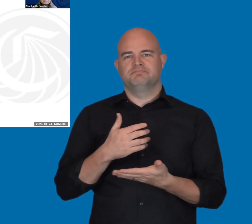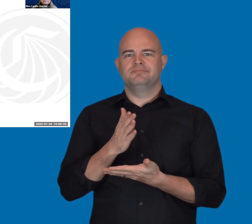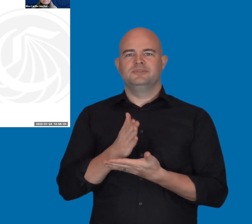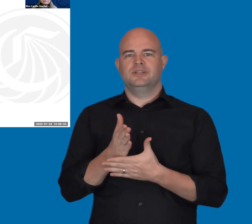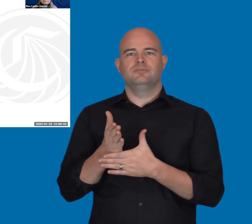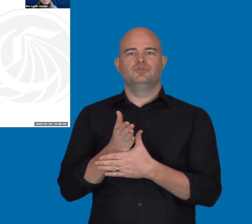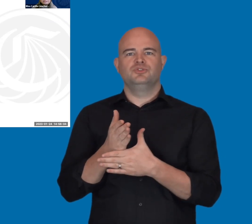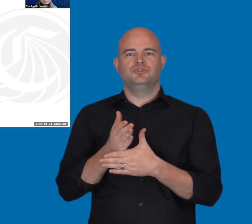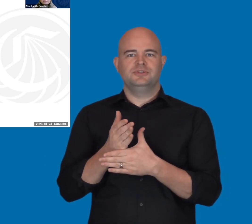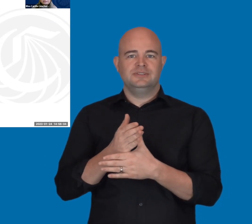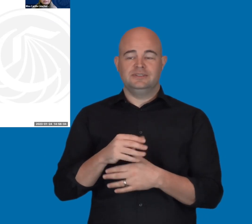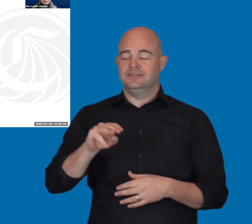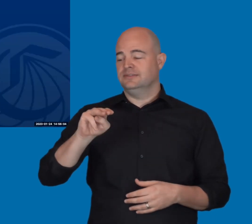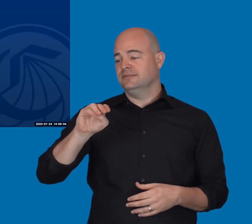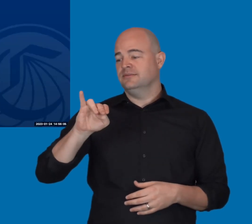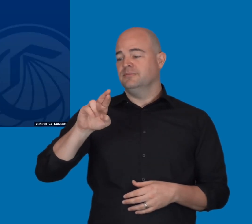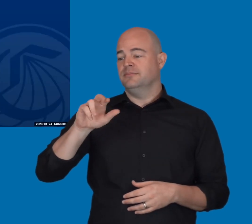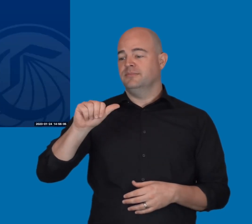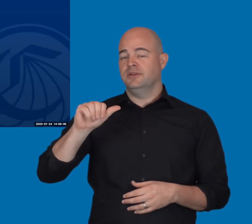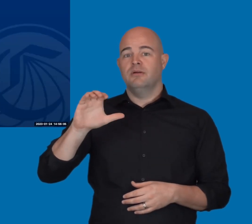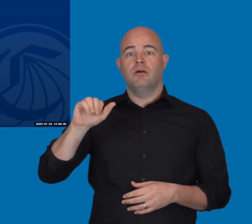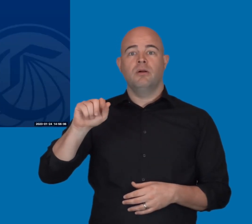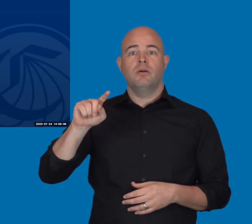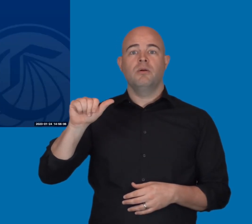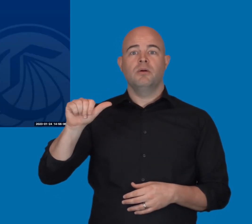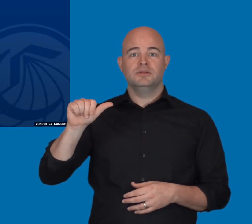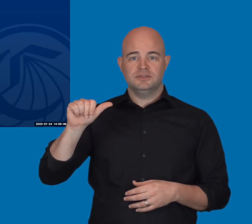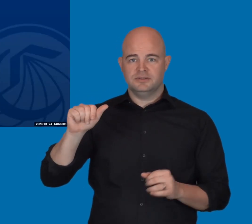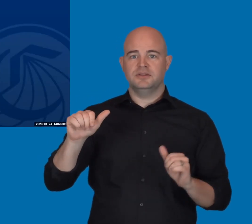So, let me stop screen sharing and Mira Costa, take it away.